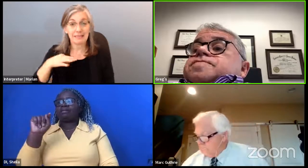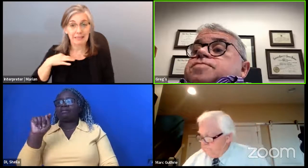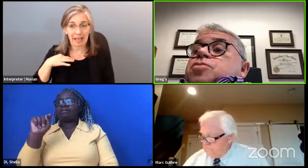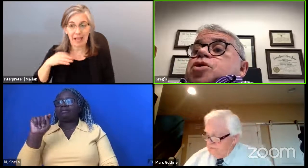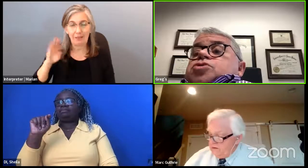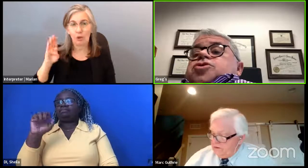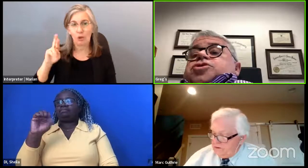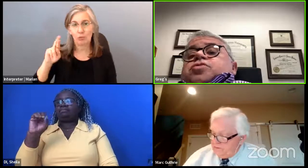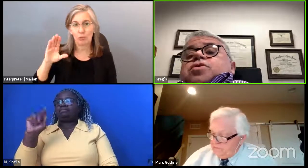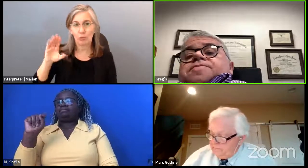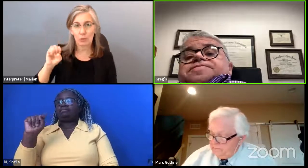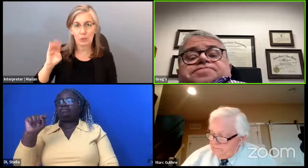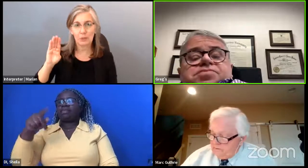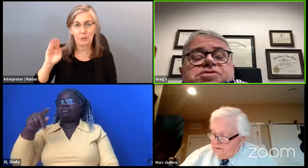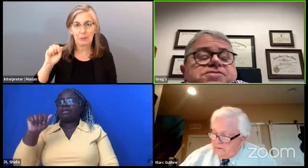Marc, looks like you are.